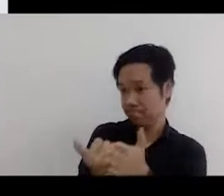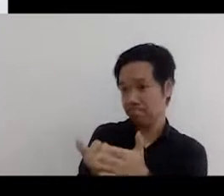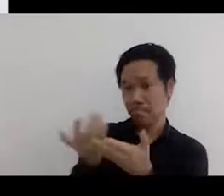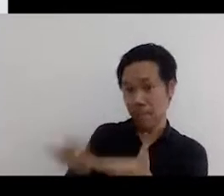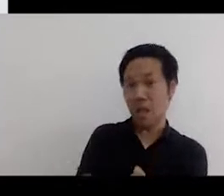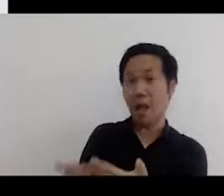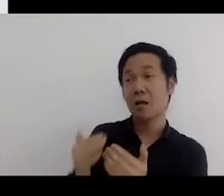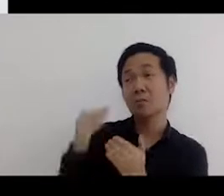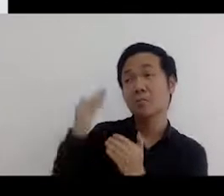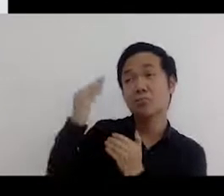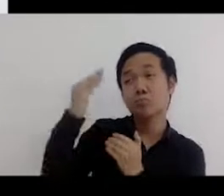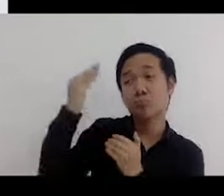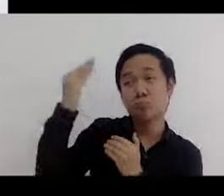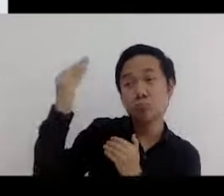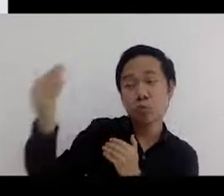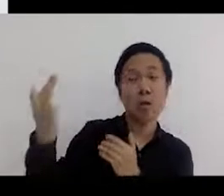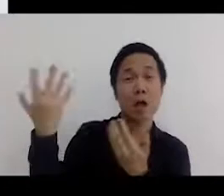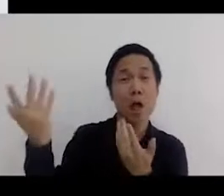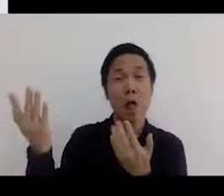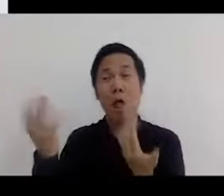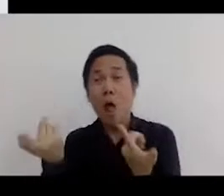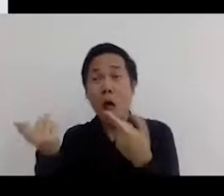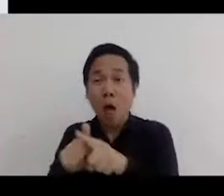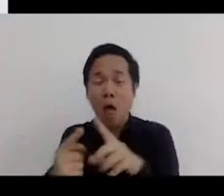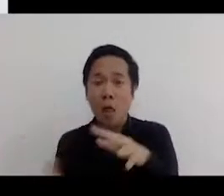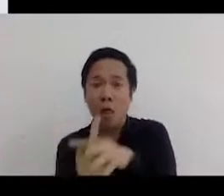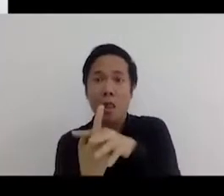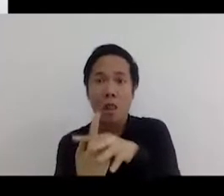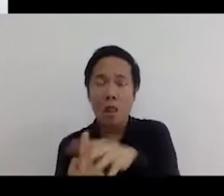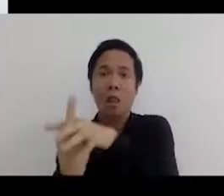I want to end by quoting Professor Stephen Hawking,